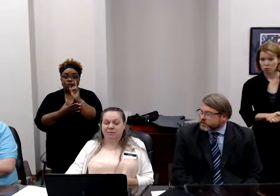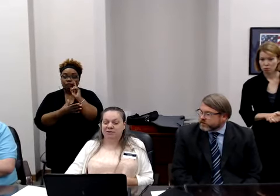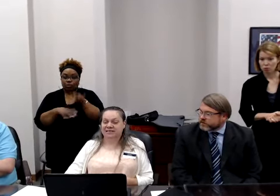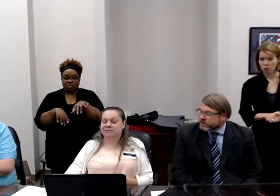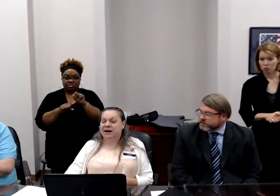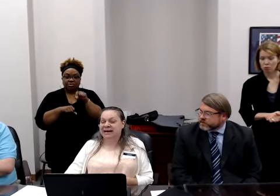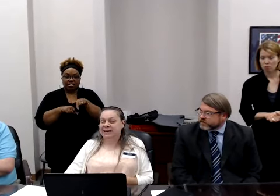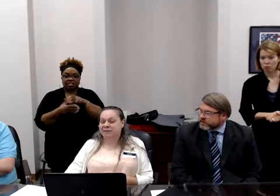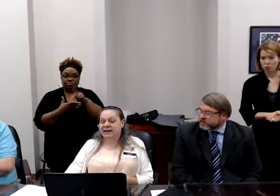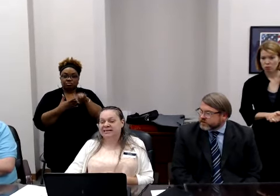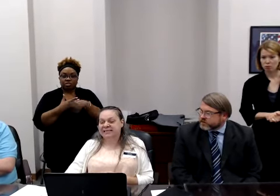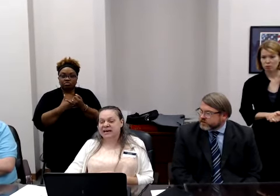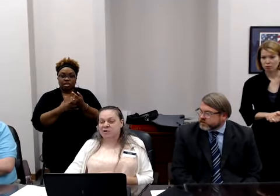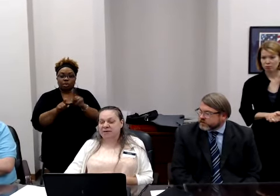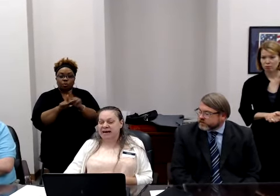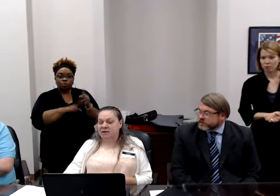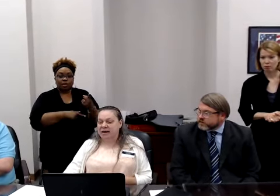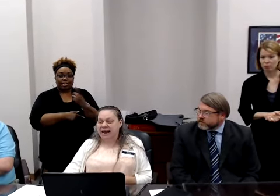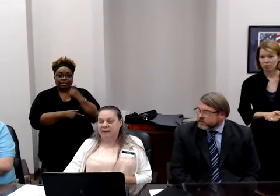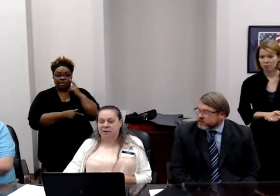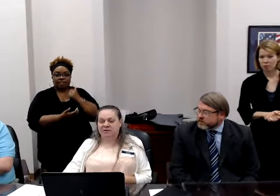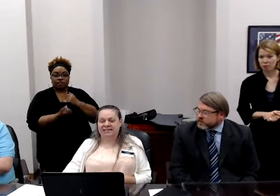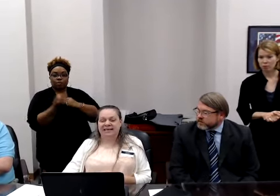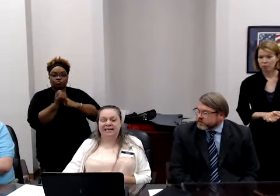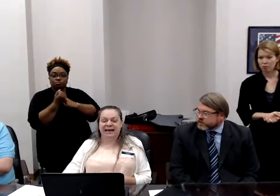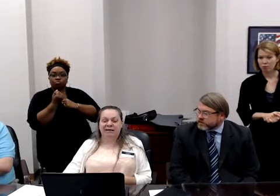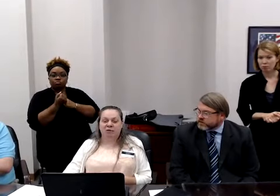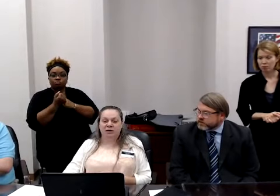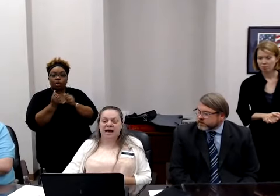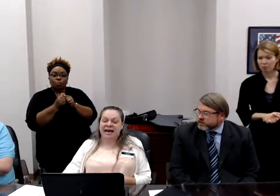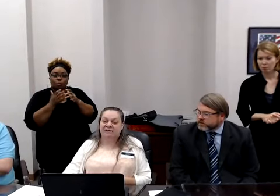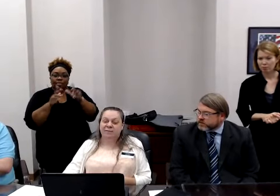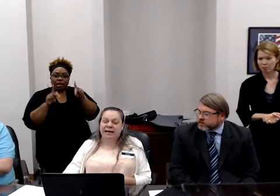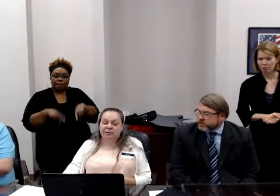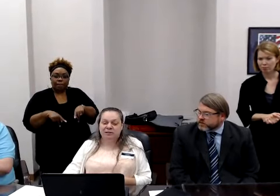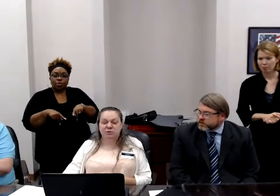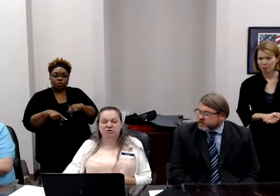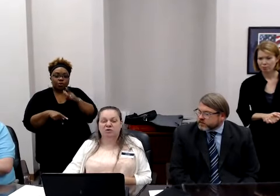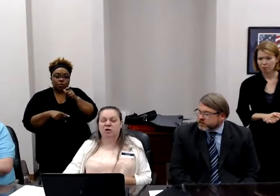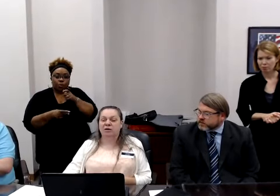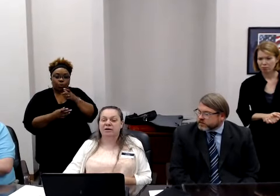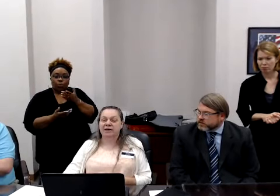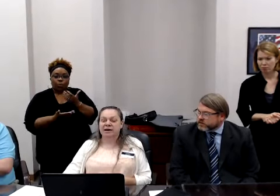the person behind it because without a person it would not have been able to move forward.